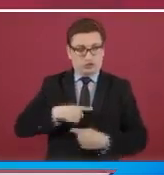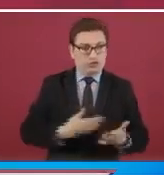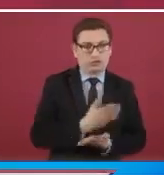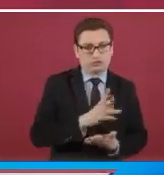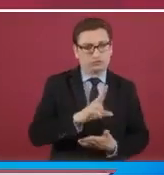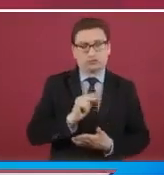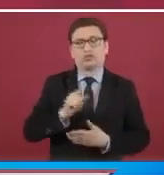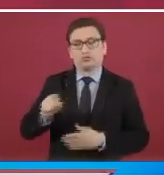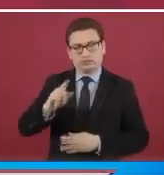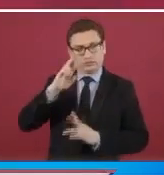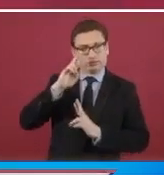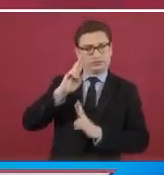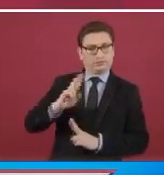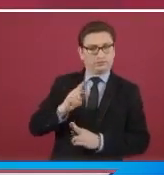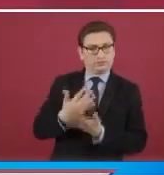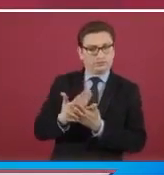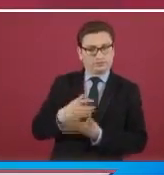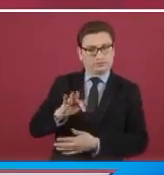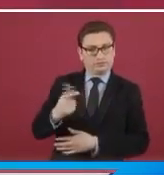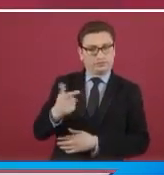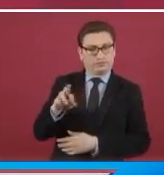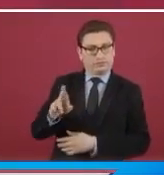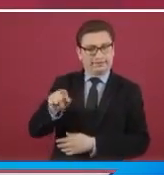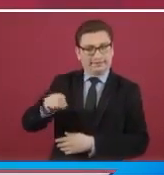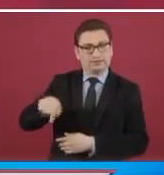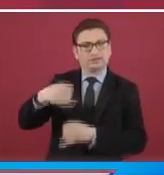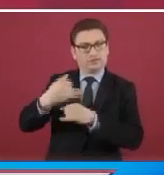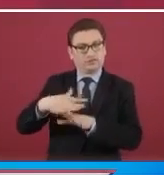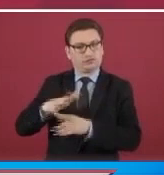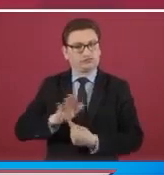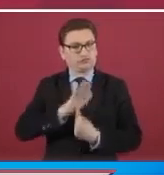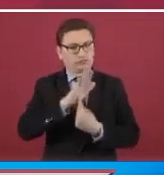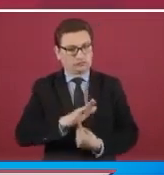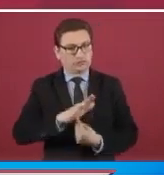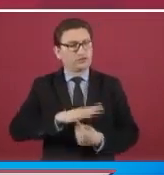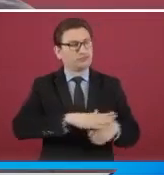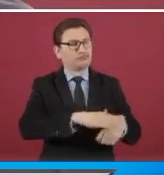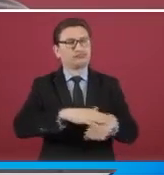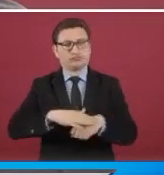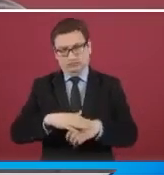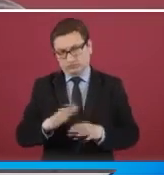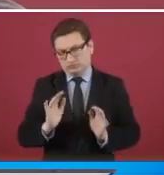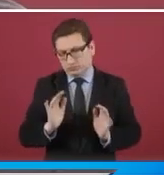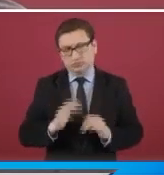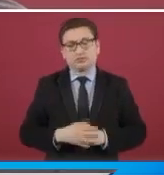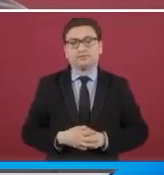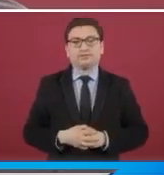will be made with a bad behavior in order to end impunit Finally informs the agenda for this weekend